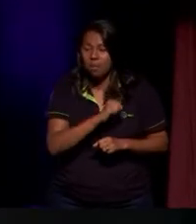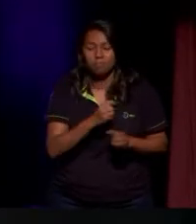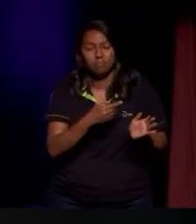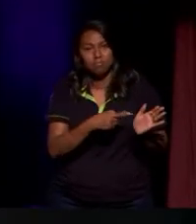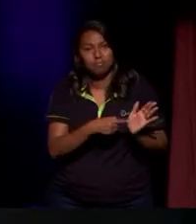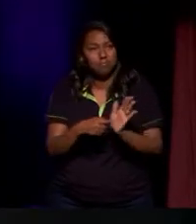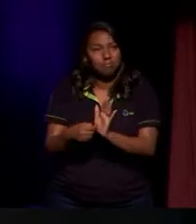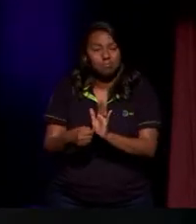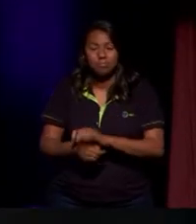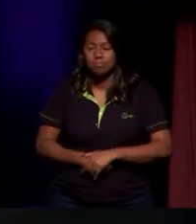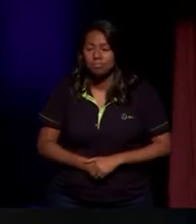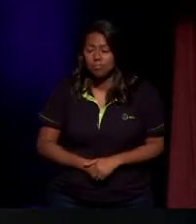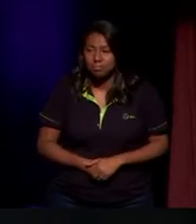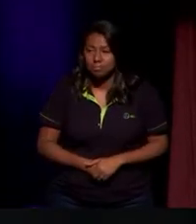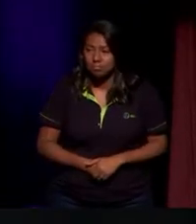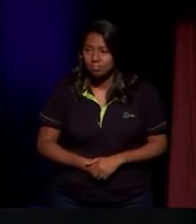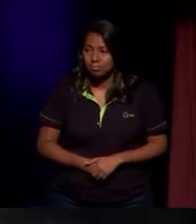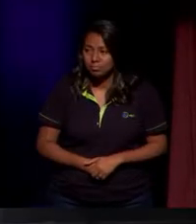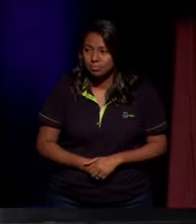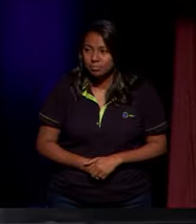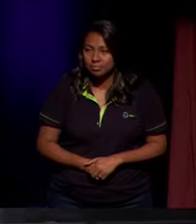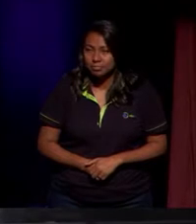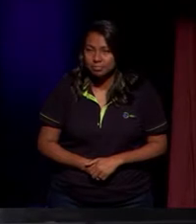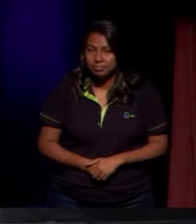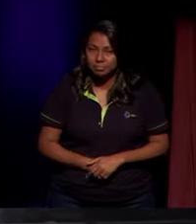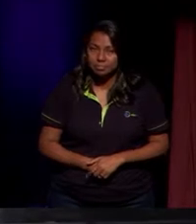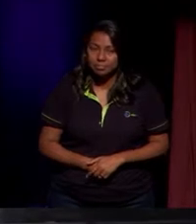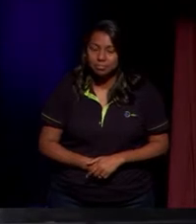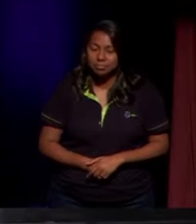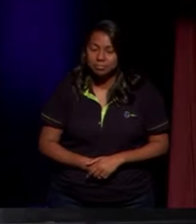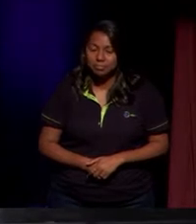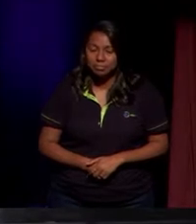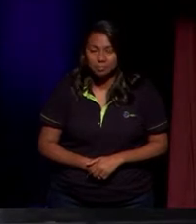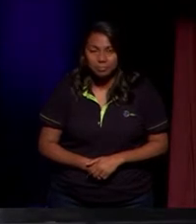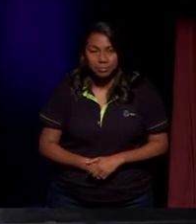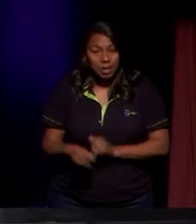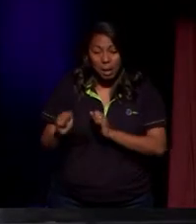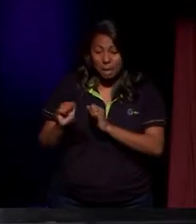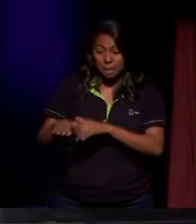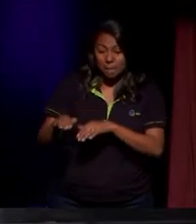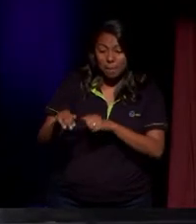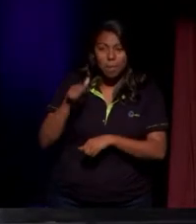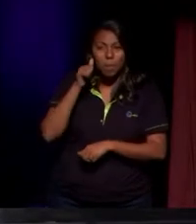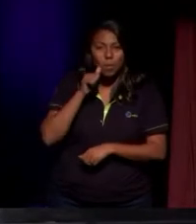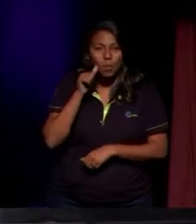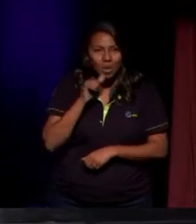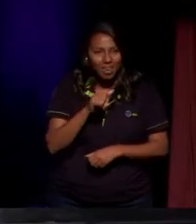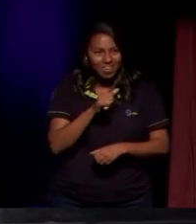then I do not know if you make it available, the March of Women of 2018,